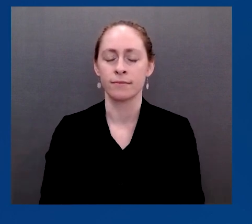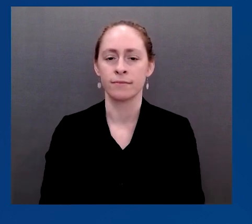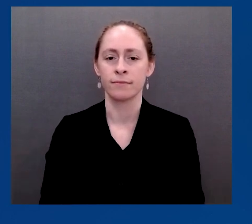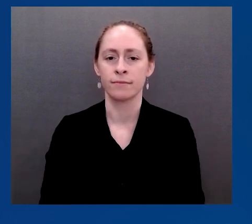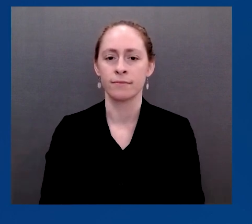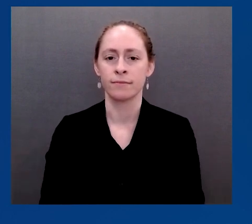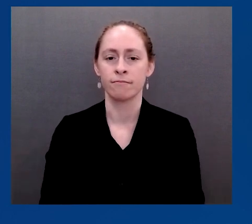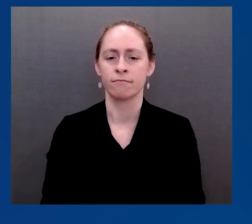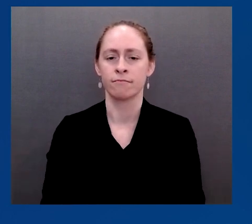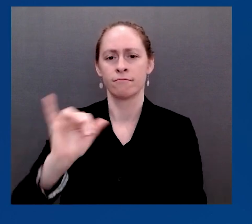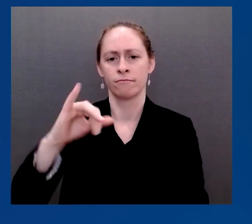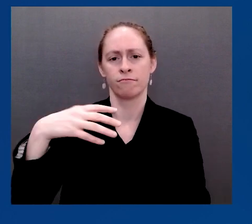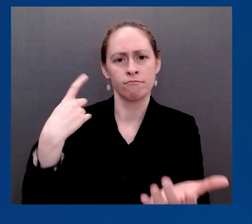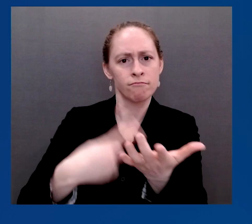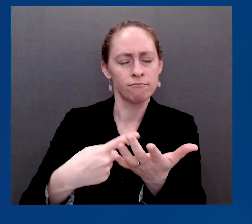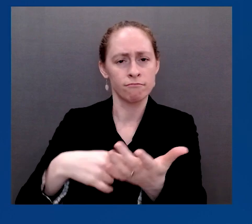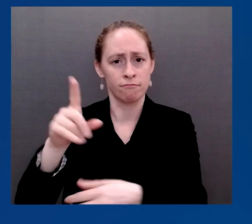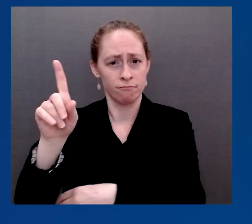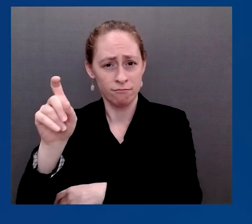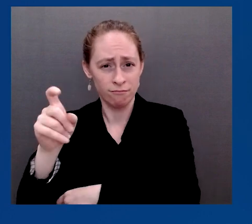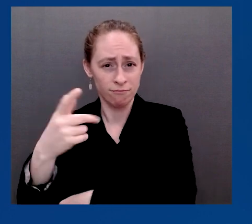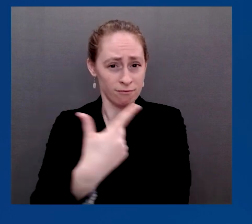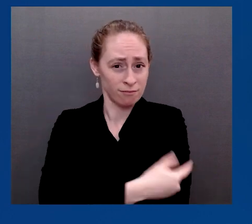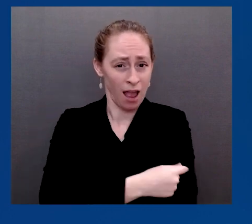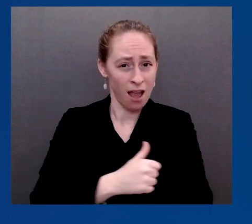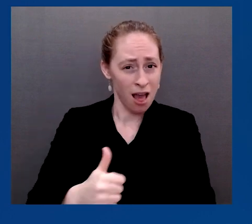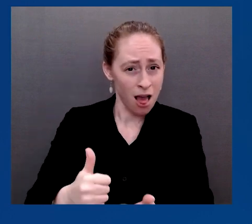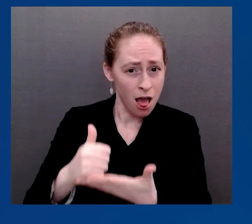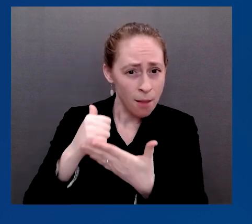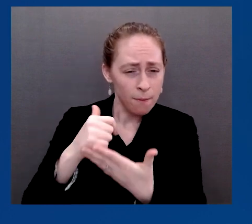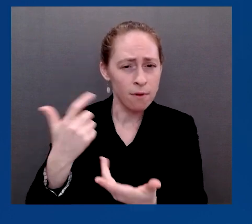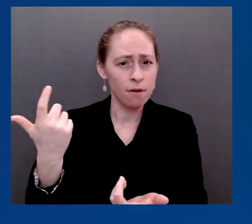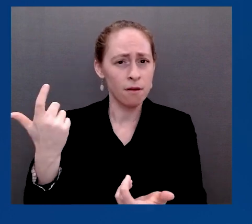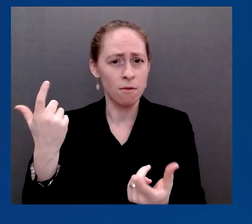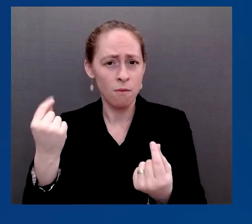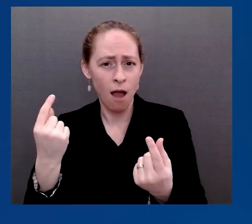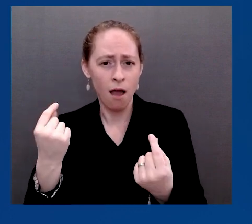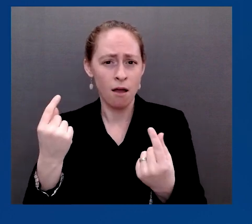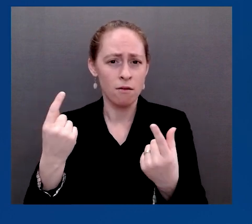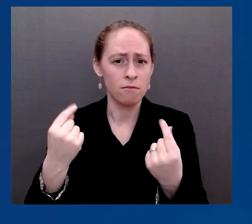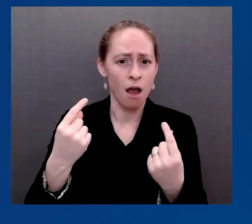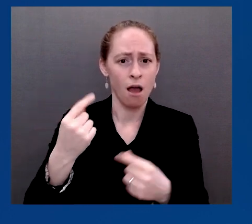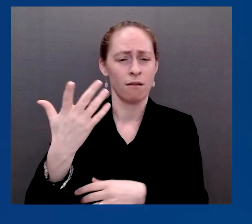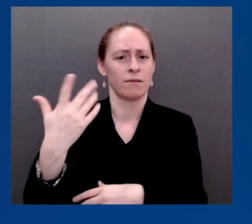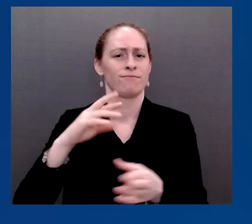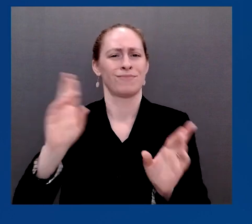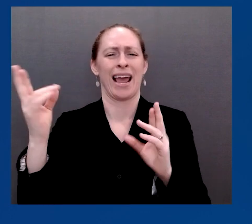giving us faster and better data to know that our vaccines are working against new and emerging variants.